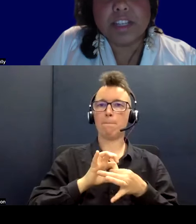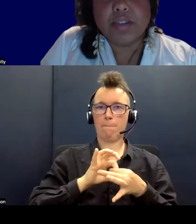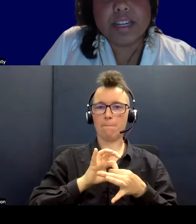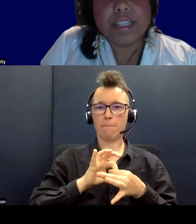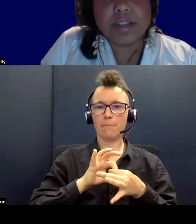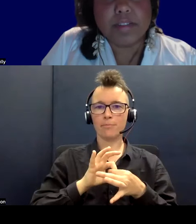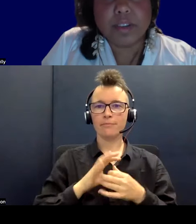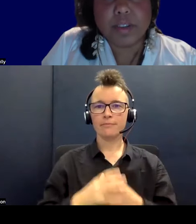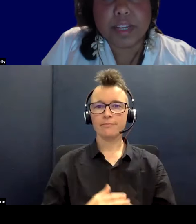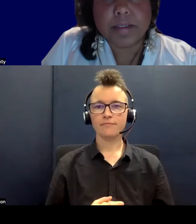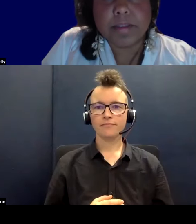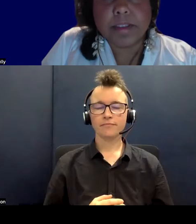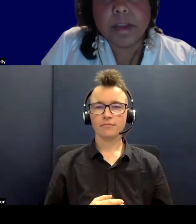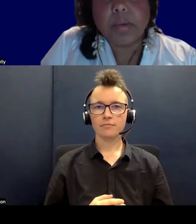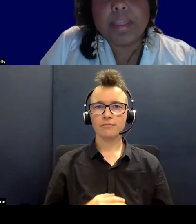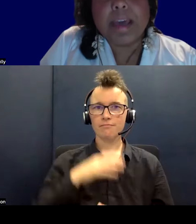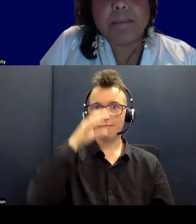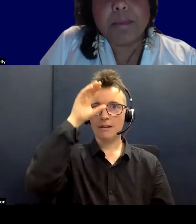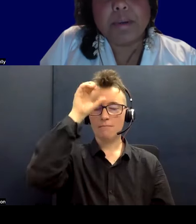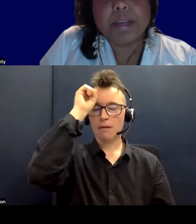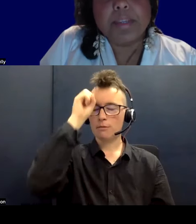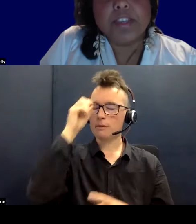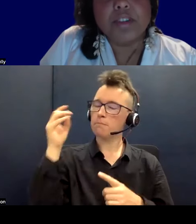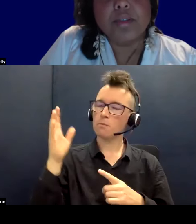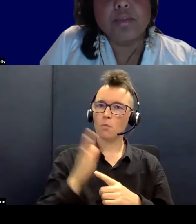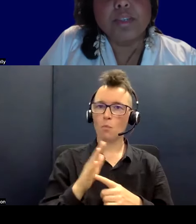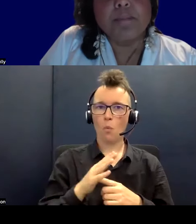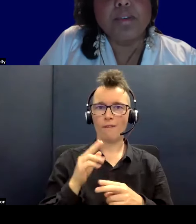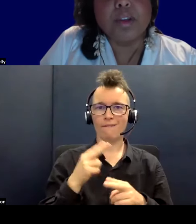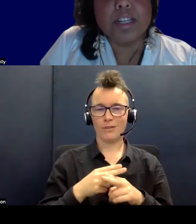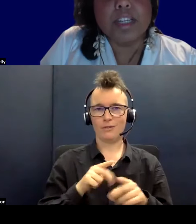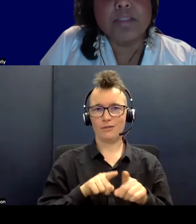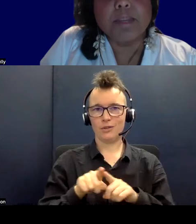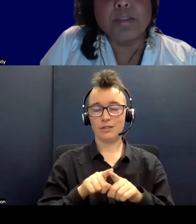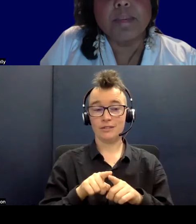criteria for learning. Without memory we struggle to build knowledge because we